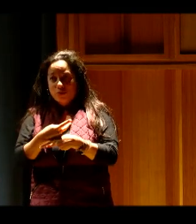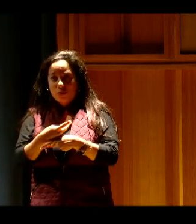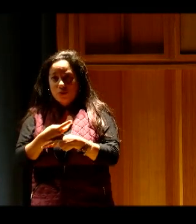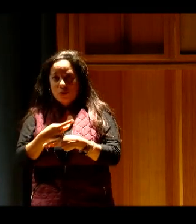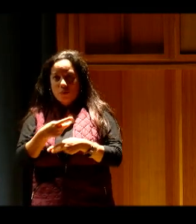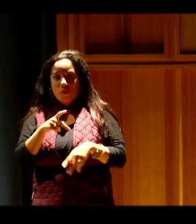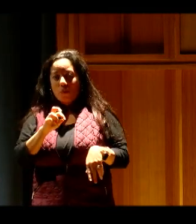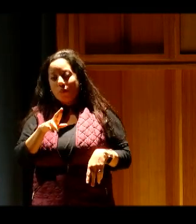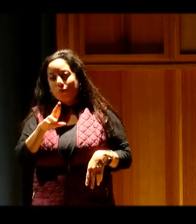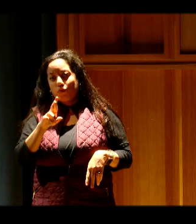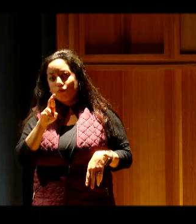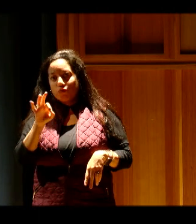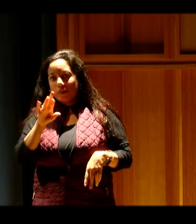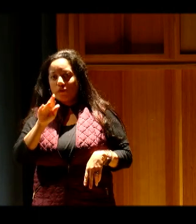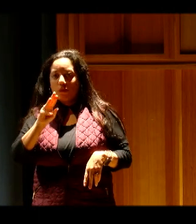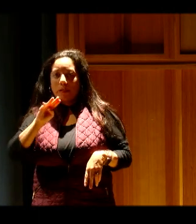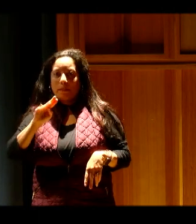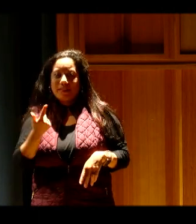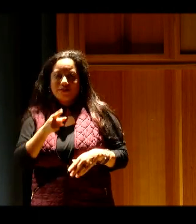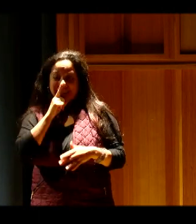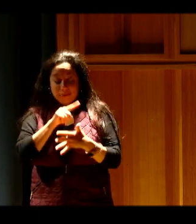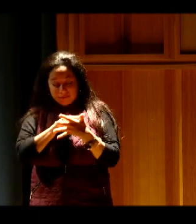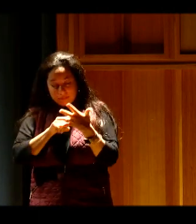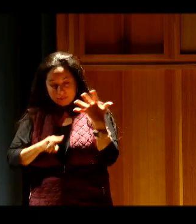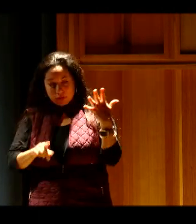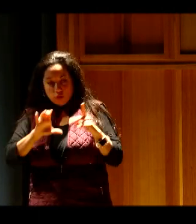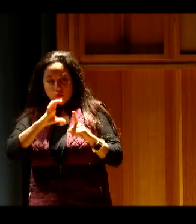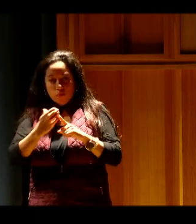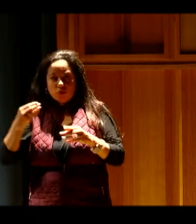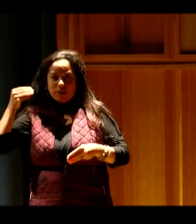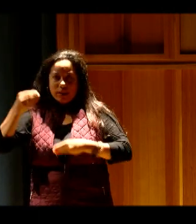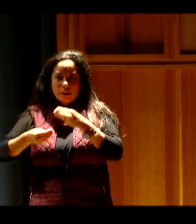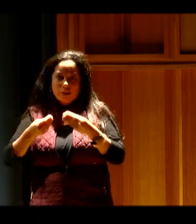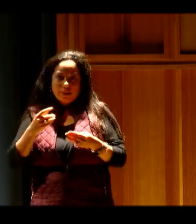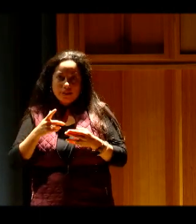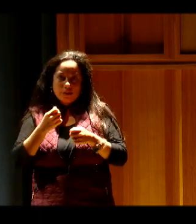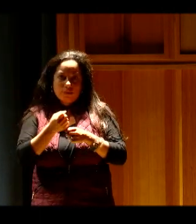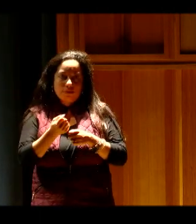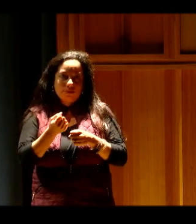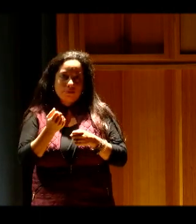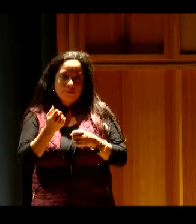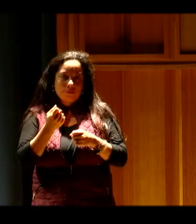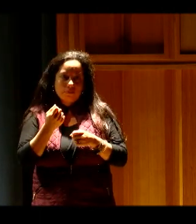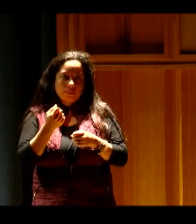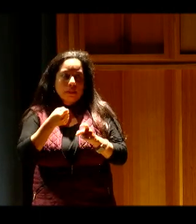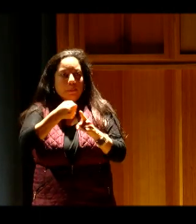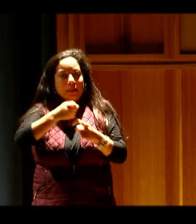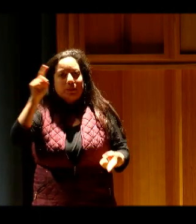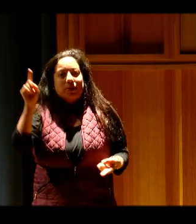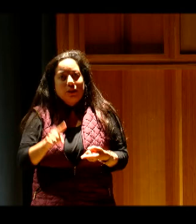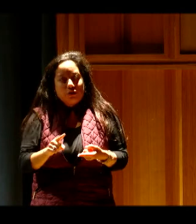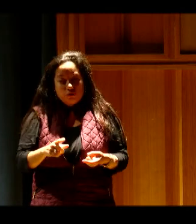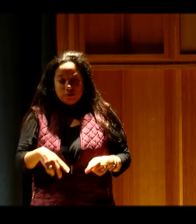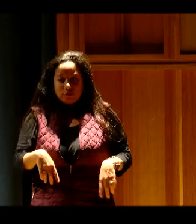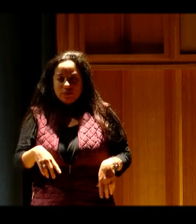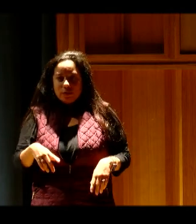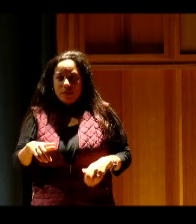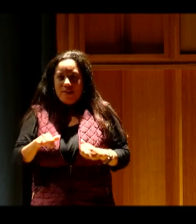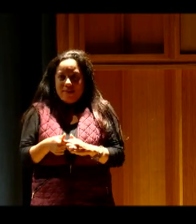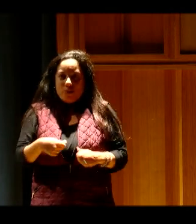that Alison talked about all these different ways that cultural heritage contributes to mitigation. And so that's a second question for you tomorrow, how do we contribute to that?